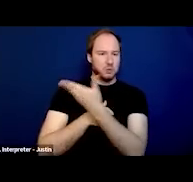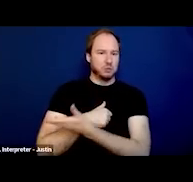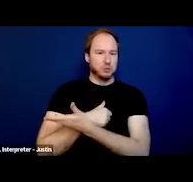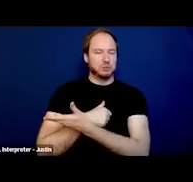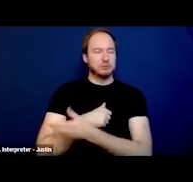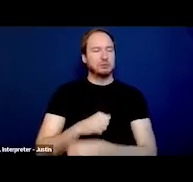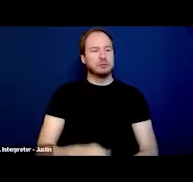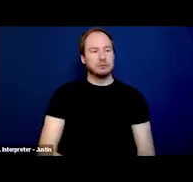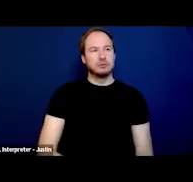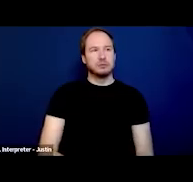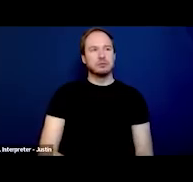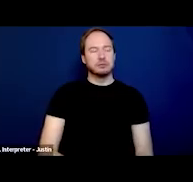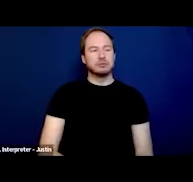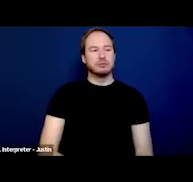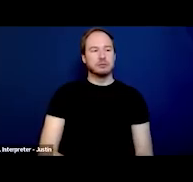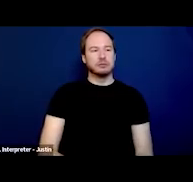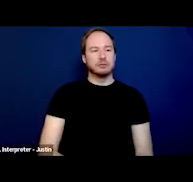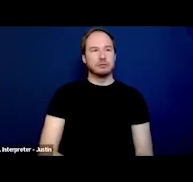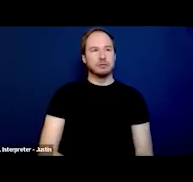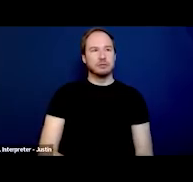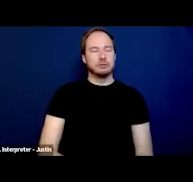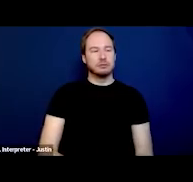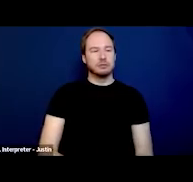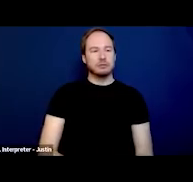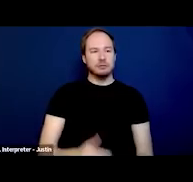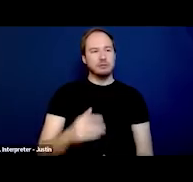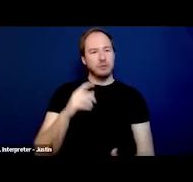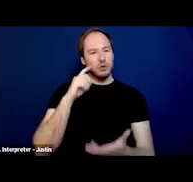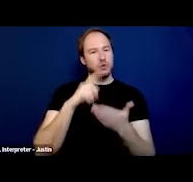so that way you can see the diversity in speakers